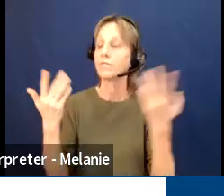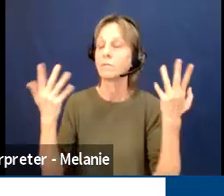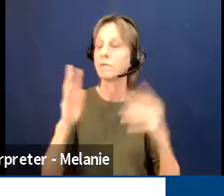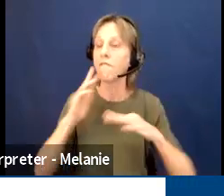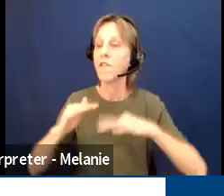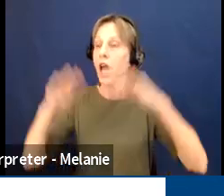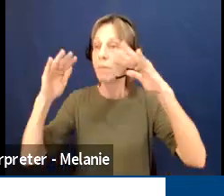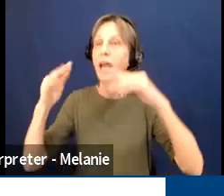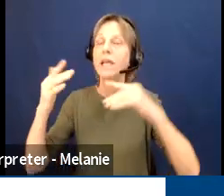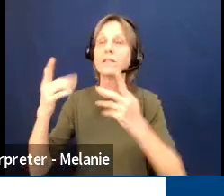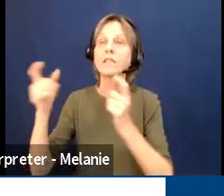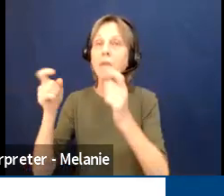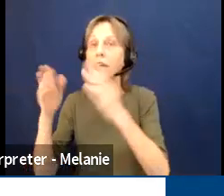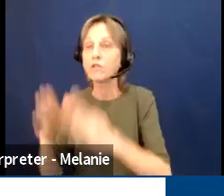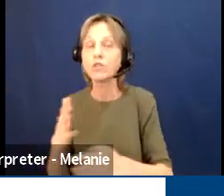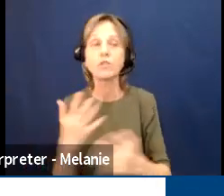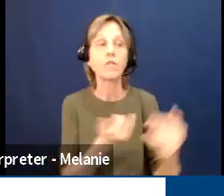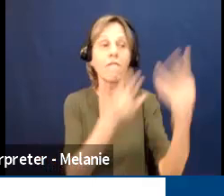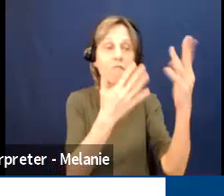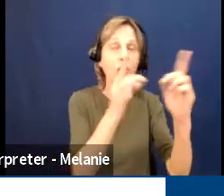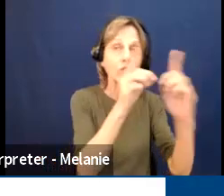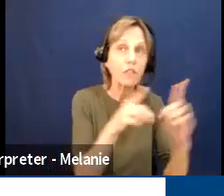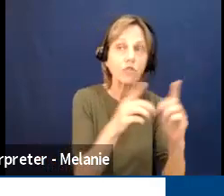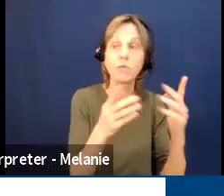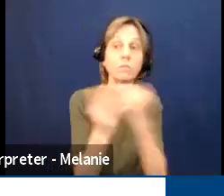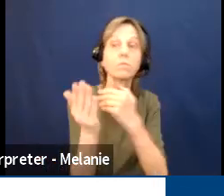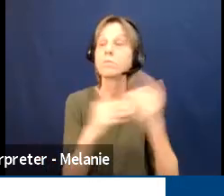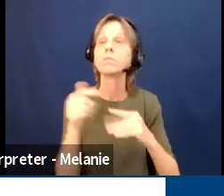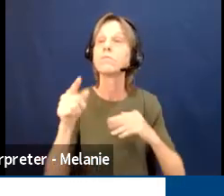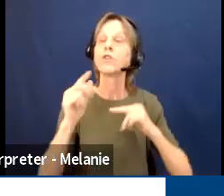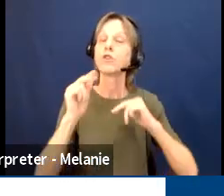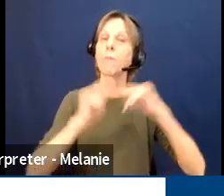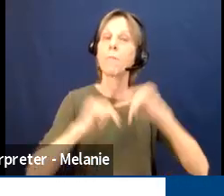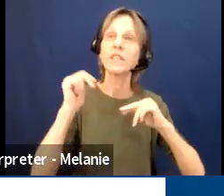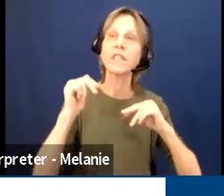fire district or whatever it might be they're really building social community social cohesion